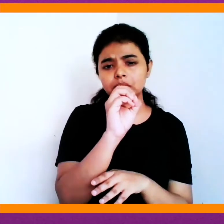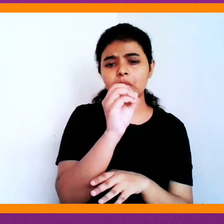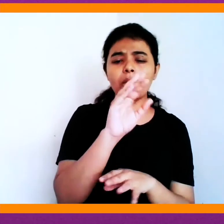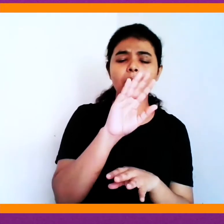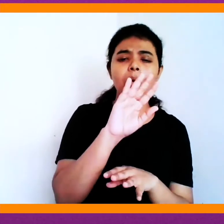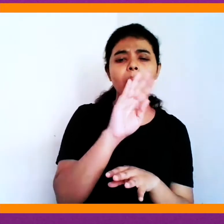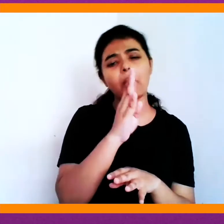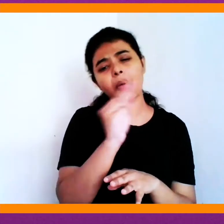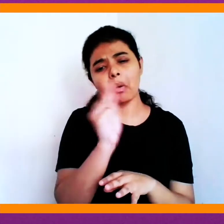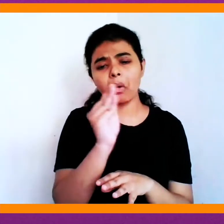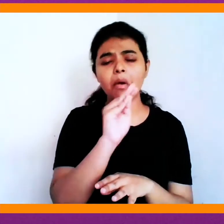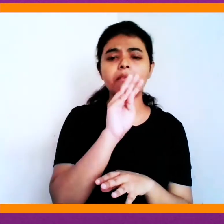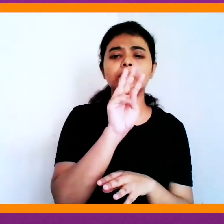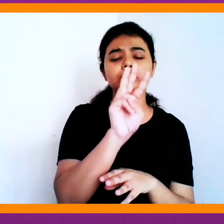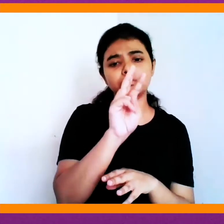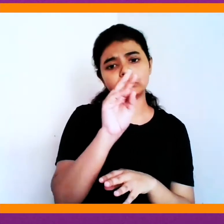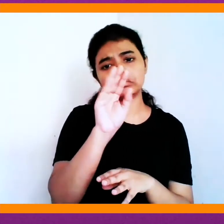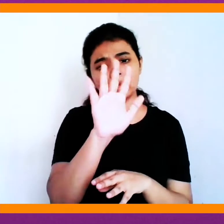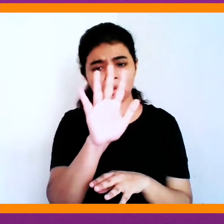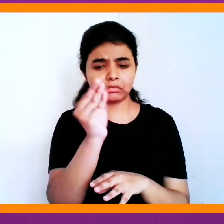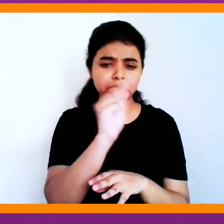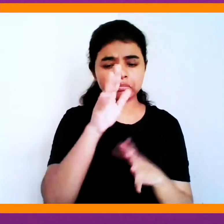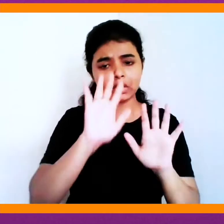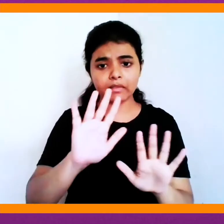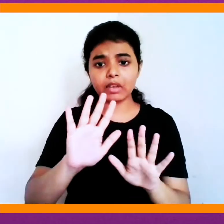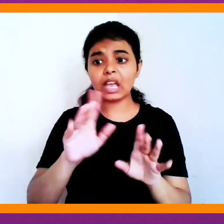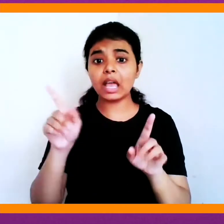most of them have mentioned that their mother or grandmother also stopped her periods at around 30